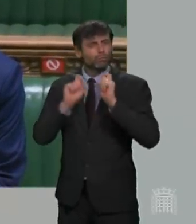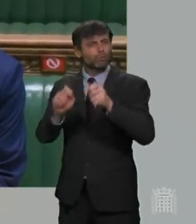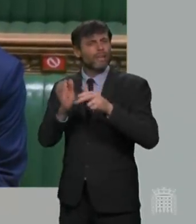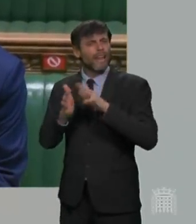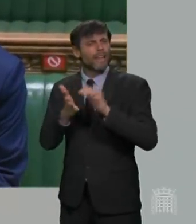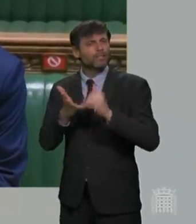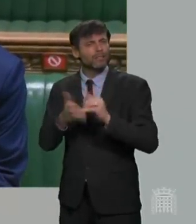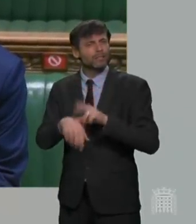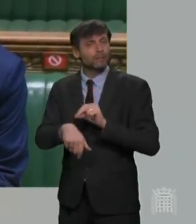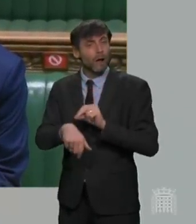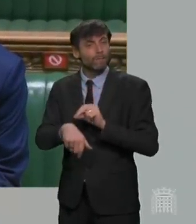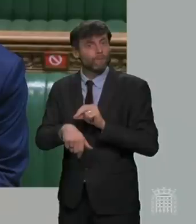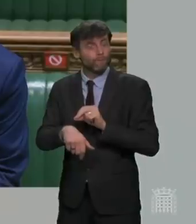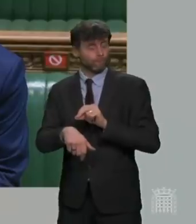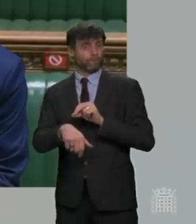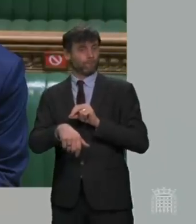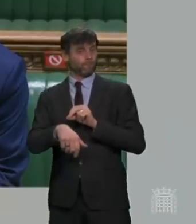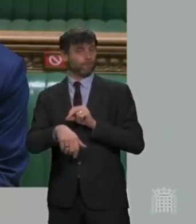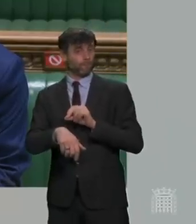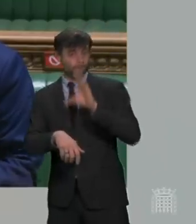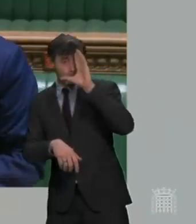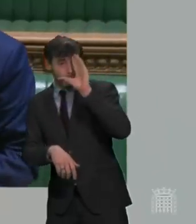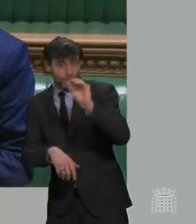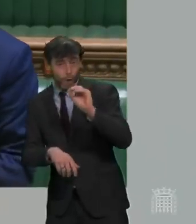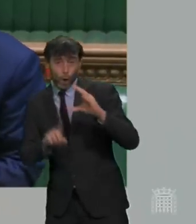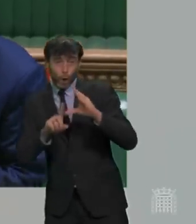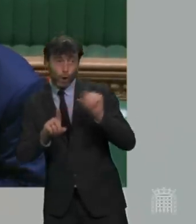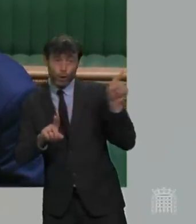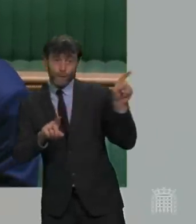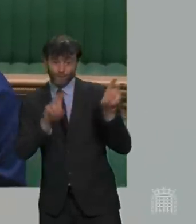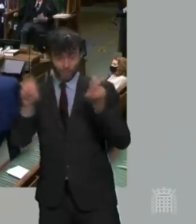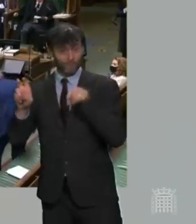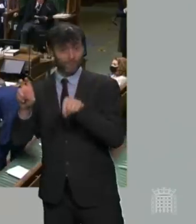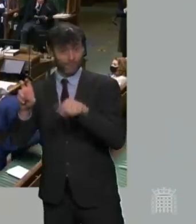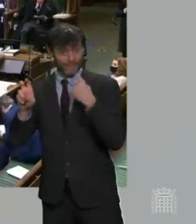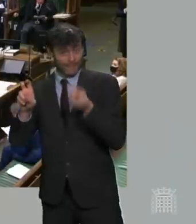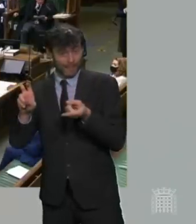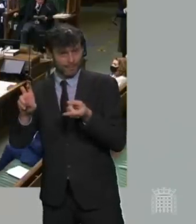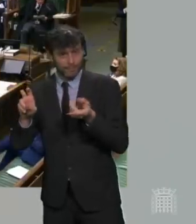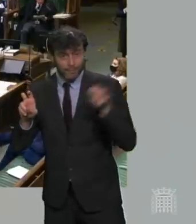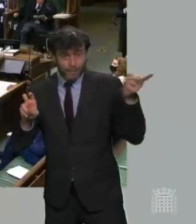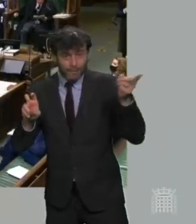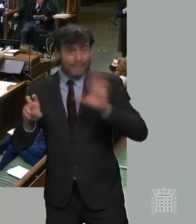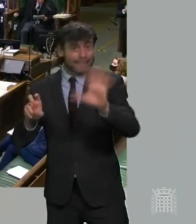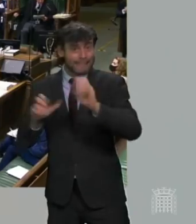Even his own MPs know that he has got this wrong. Why is he going ahead with it? The Prime Minister What the public know